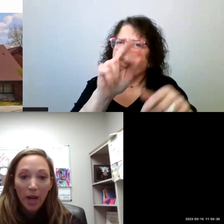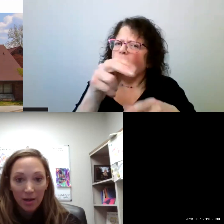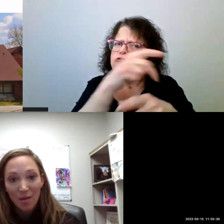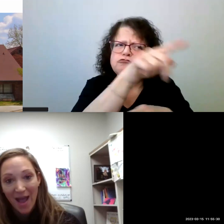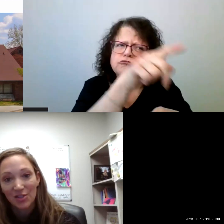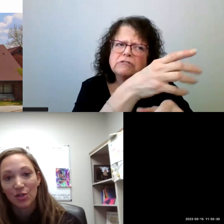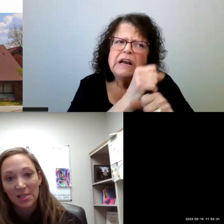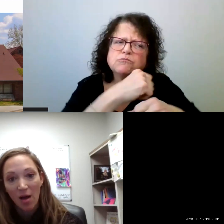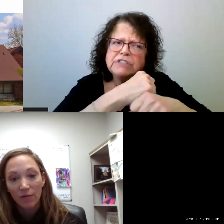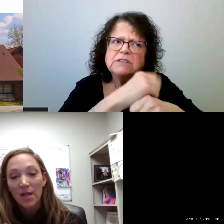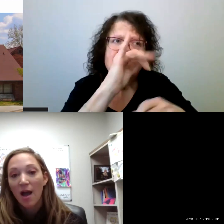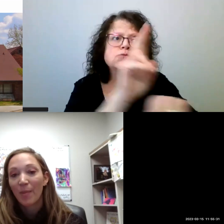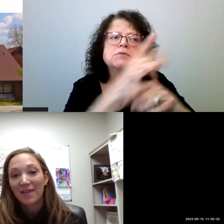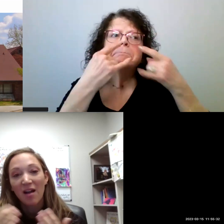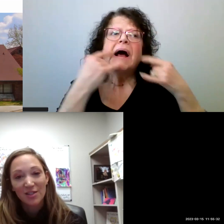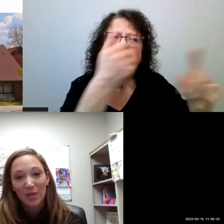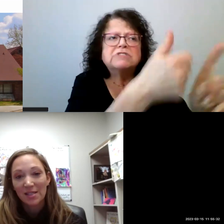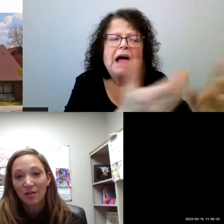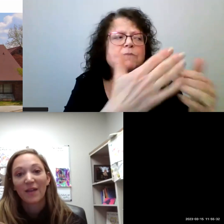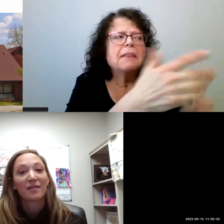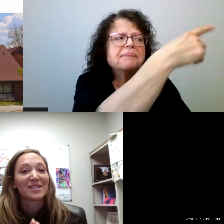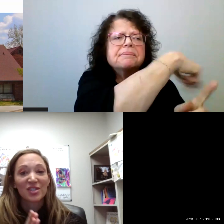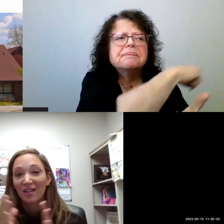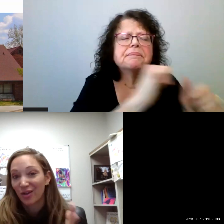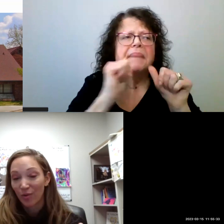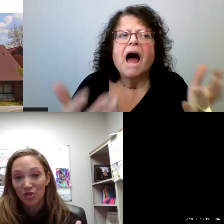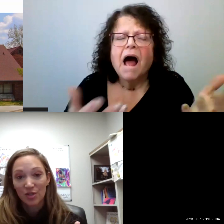from wearing the mask yourself, I think also considering like, let's just say like a grocery